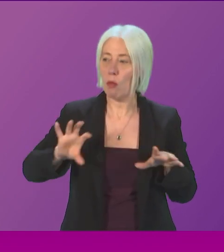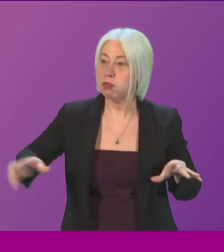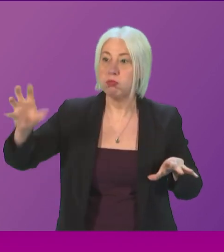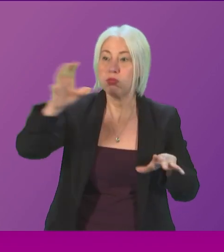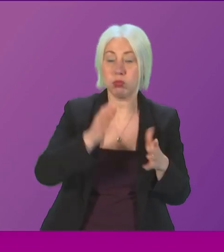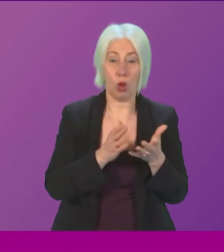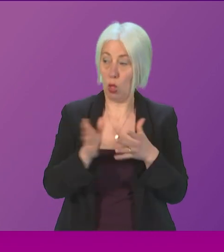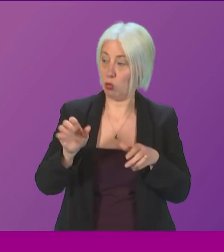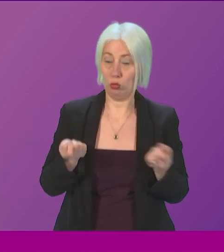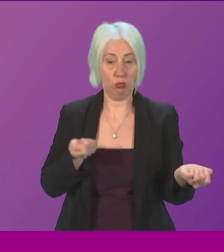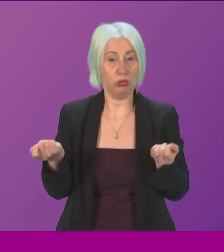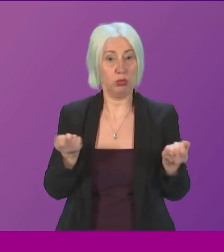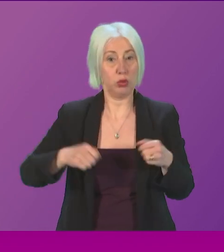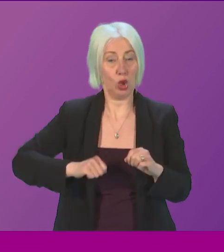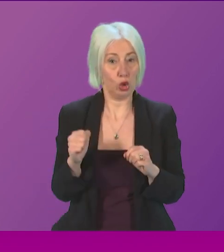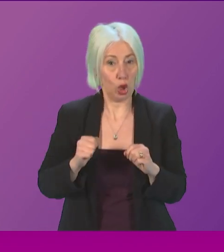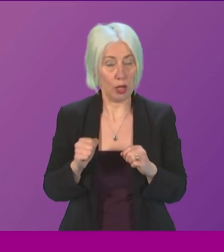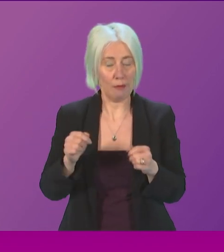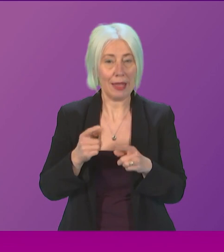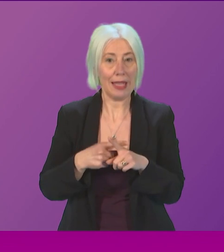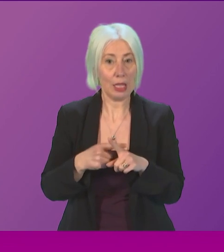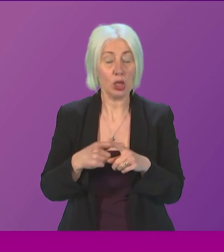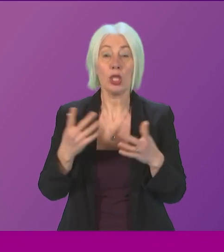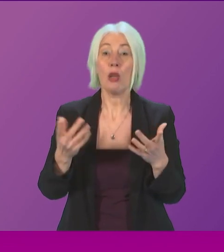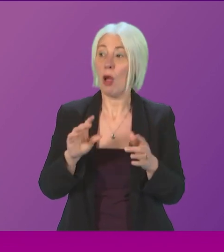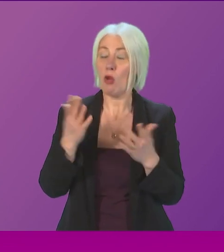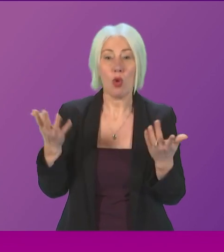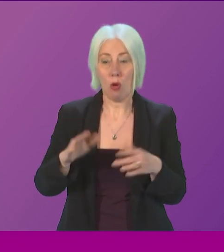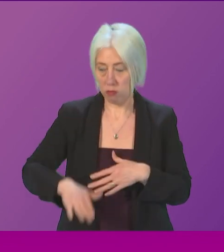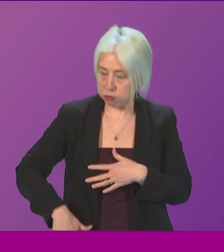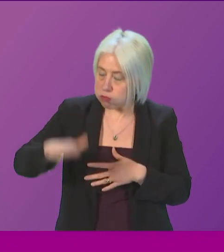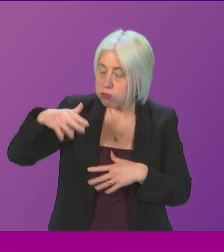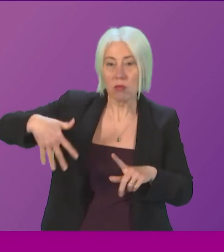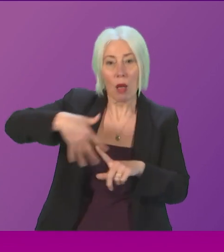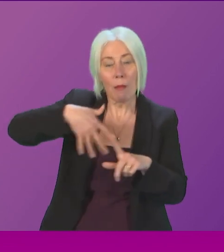world, and whatever may be your background or beliefs, I shall endeavour to serve you